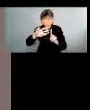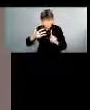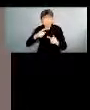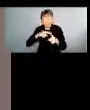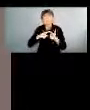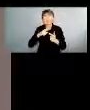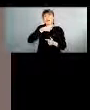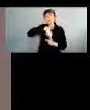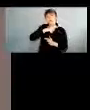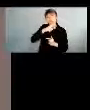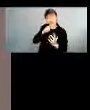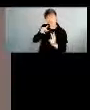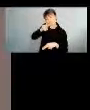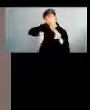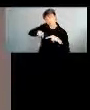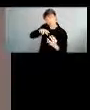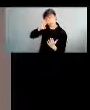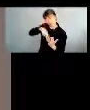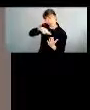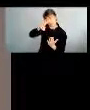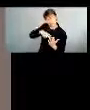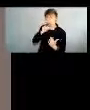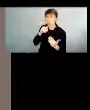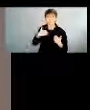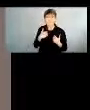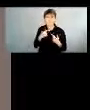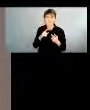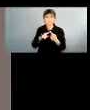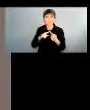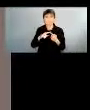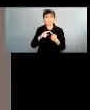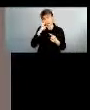You should be able to be honest and show an awareness of where you are at in your practice